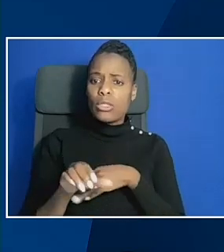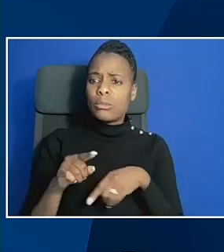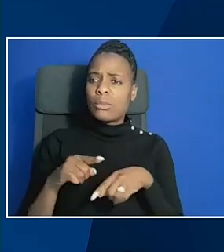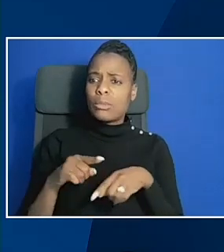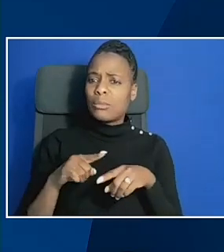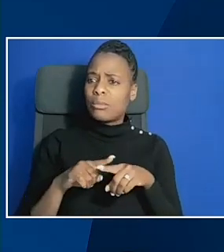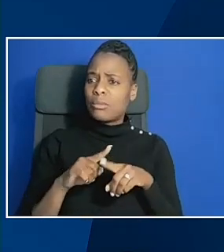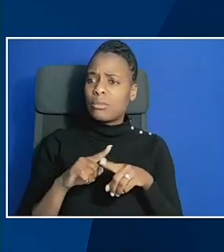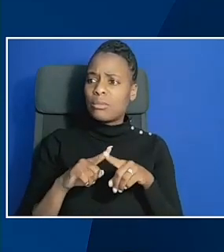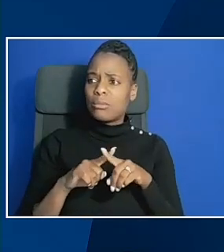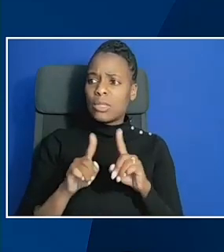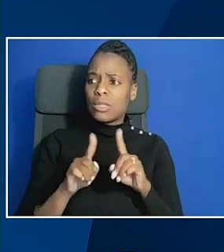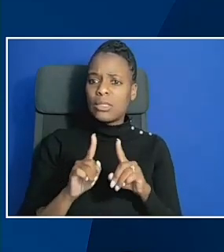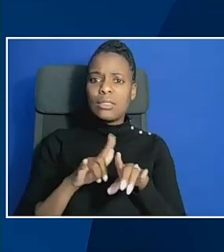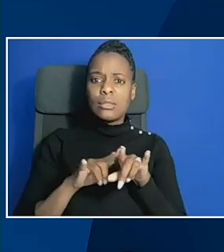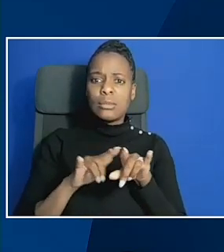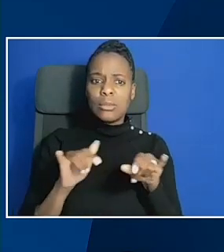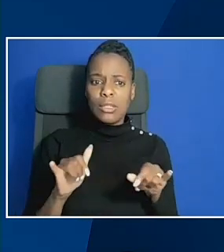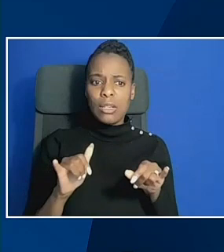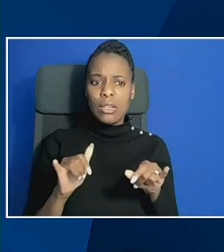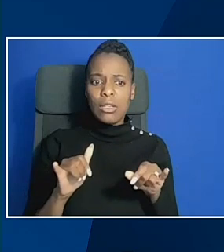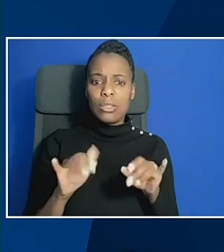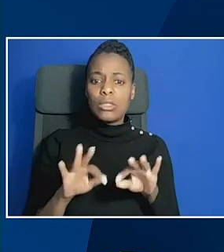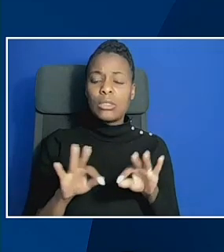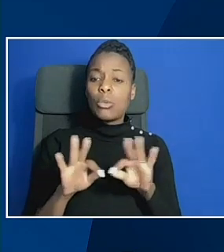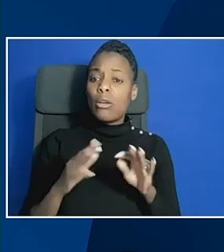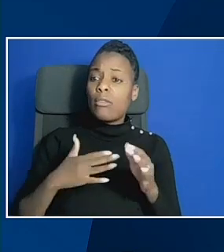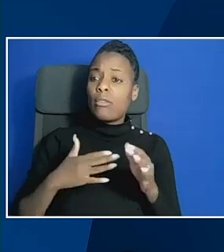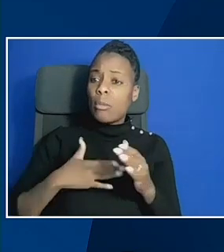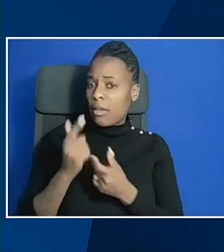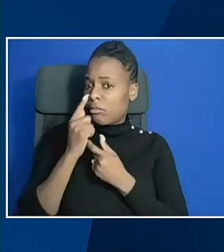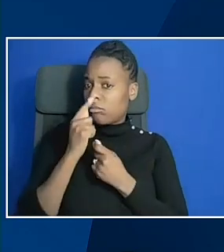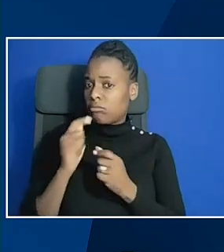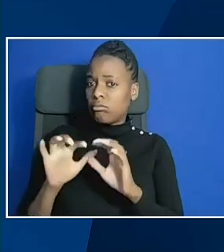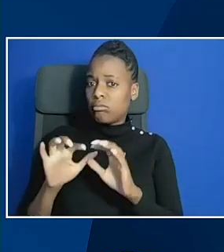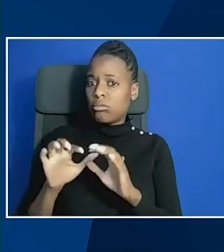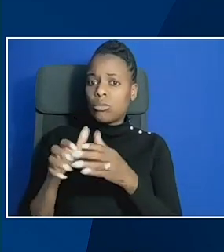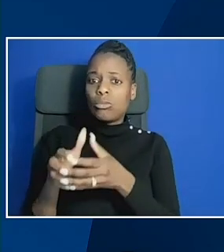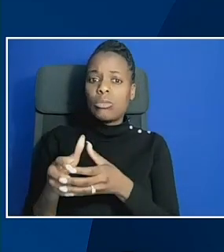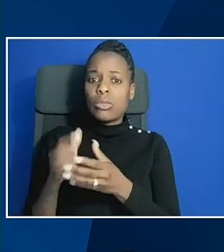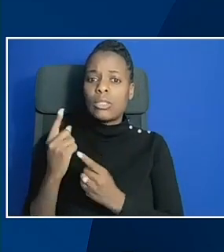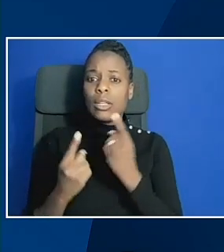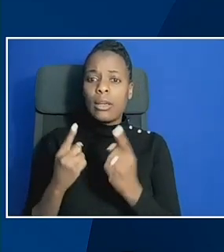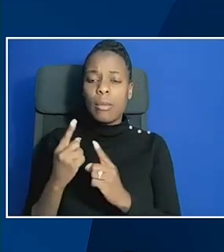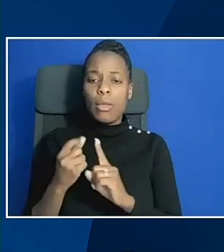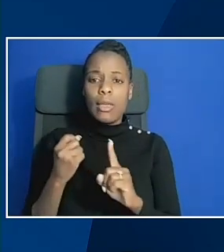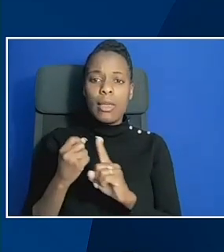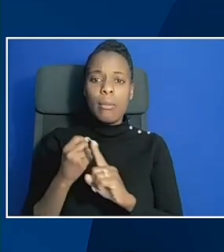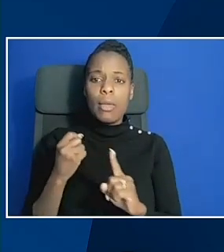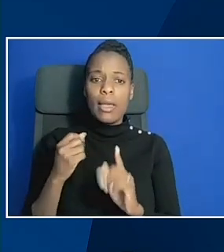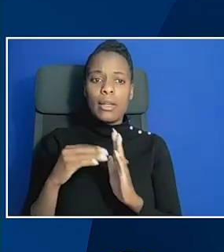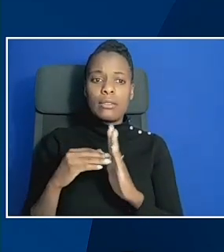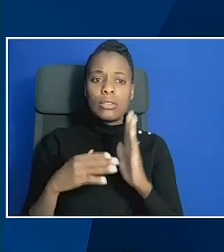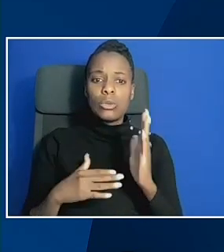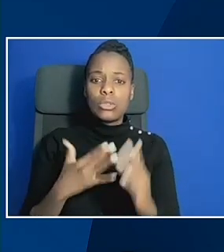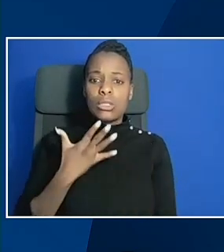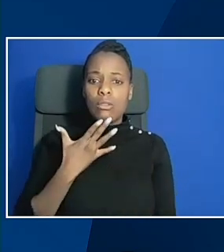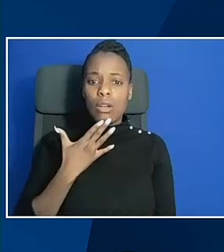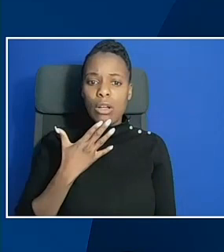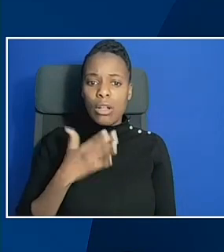also for my constituency to keep in mind, you know, the role and the impact on students of color, right? My hometown, we're a predominantly Latino